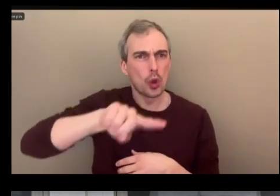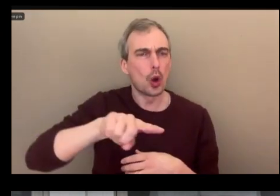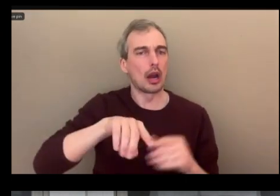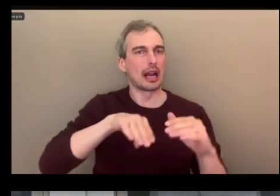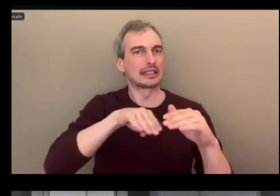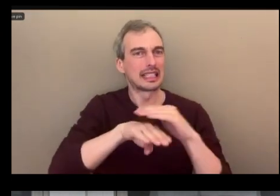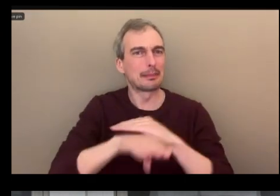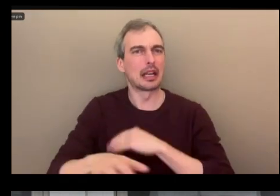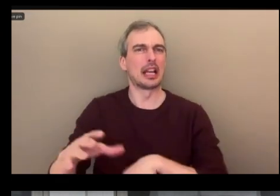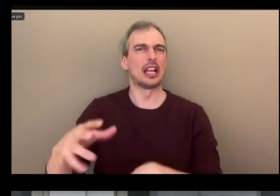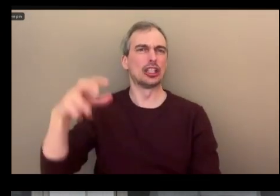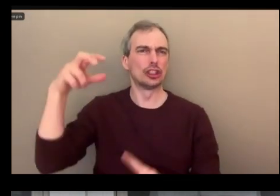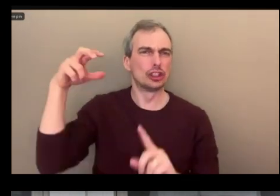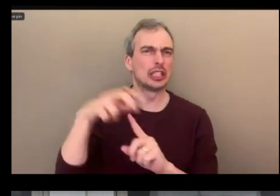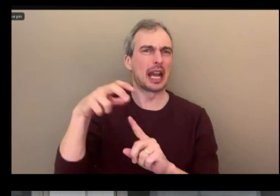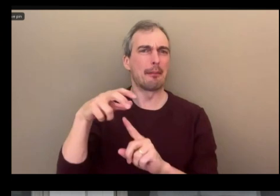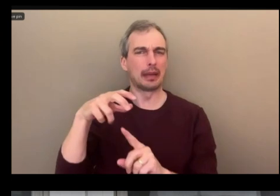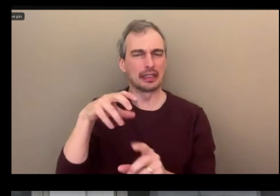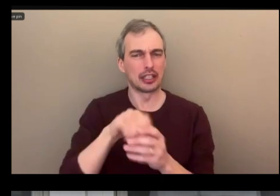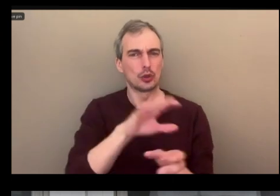you all do on a daily basis. Let